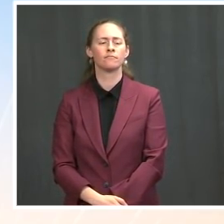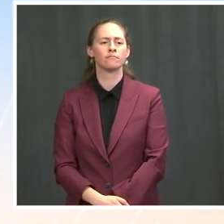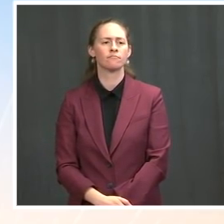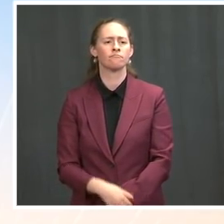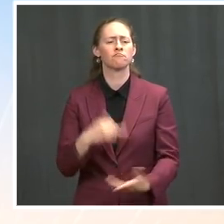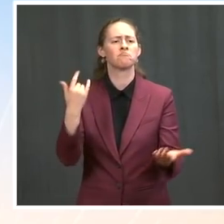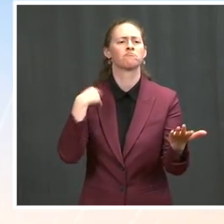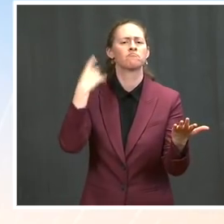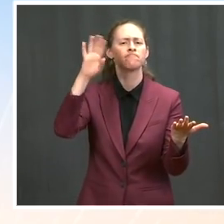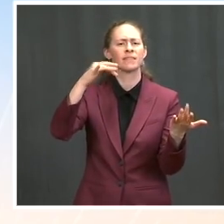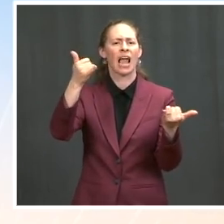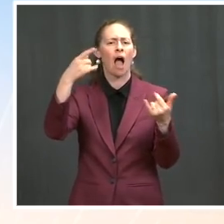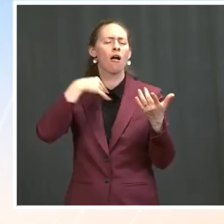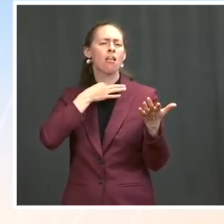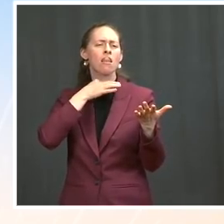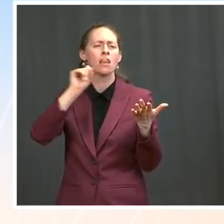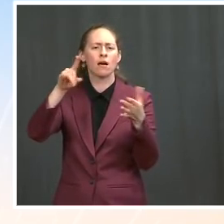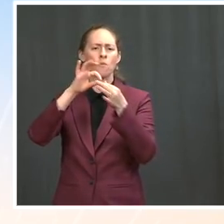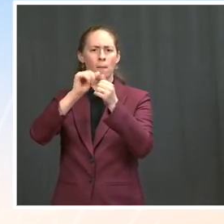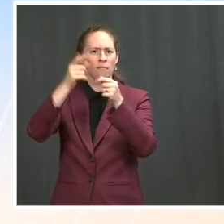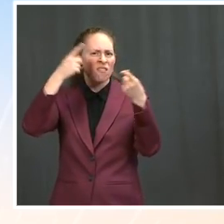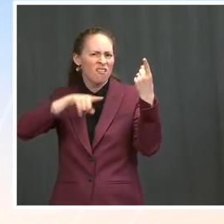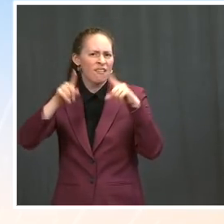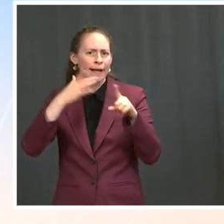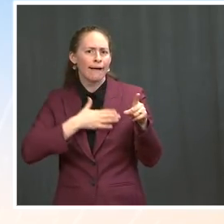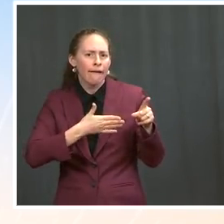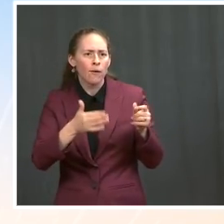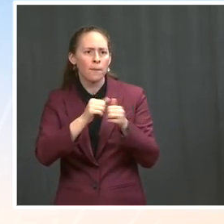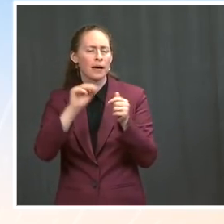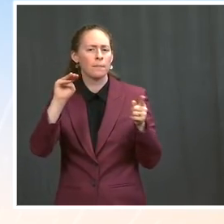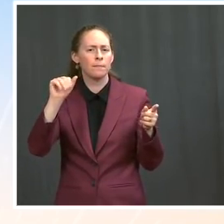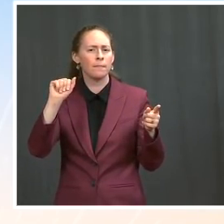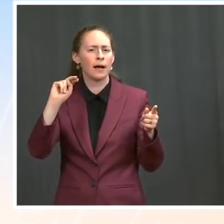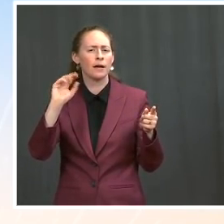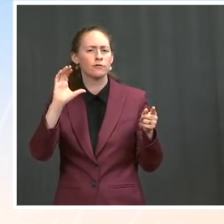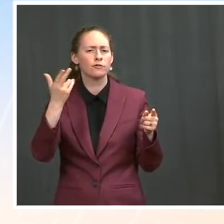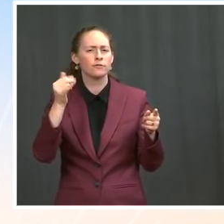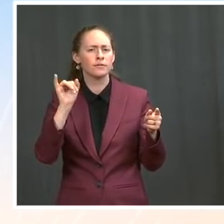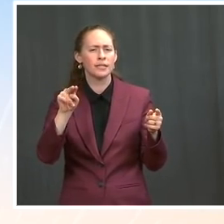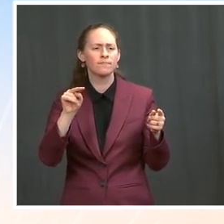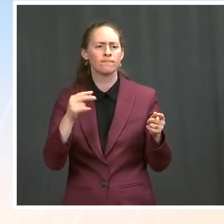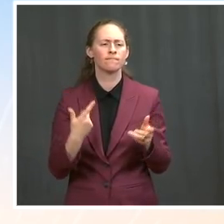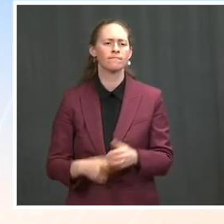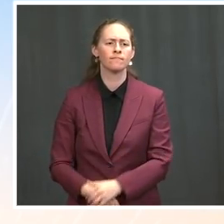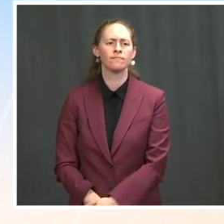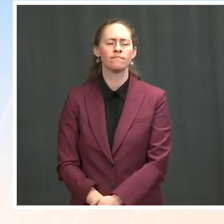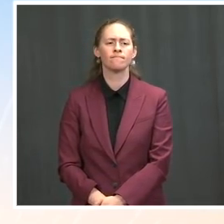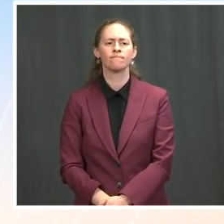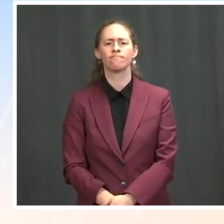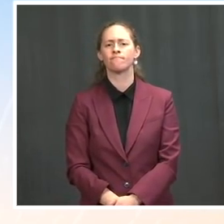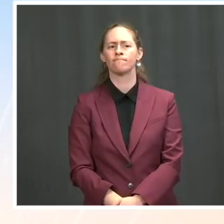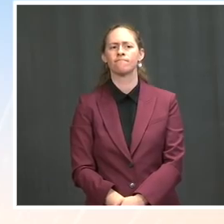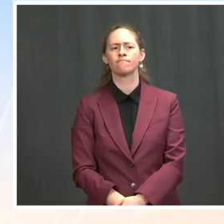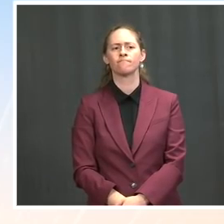Just -- if you can talk specifically about his idea -- or maybe if you could speak specifically